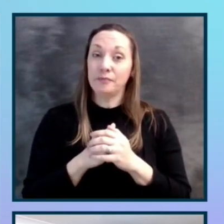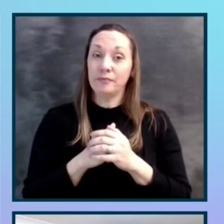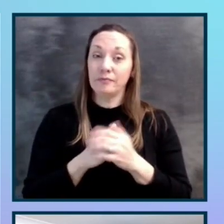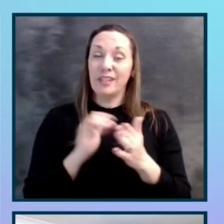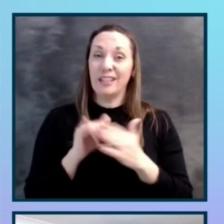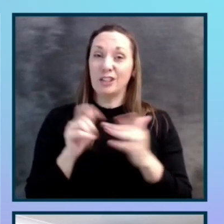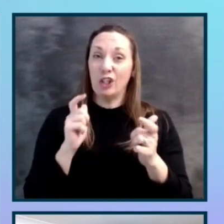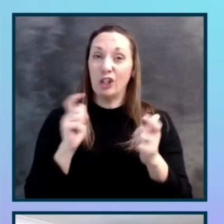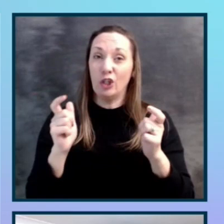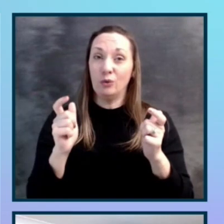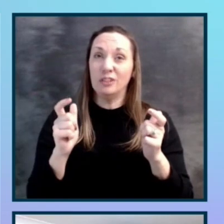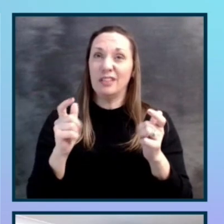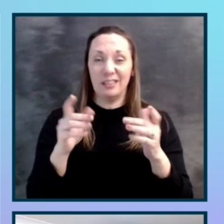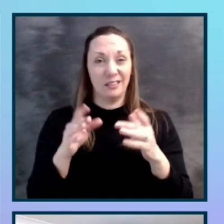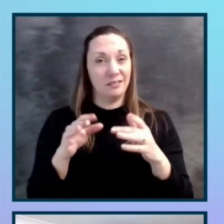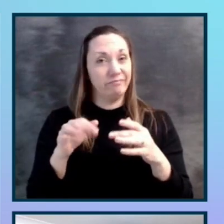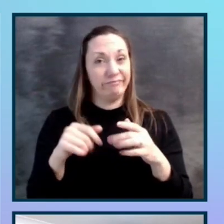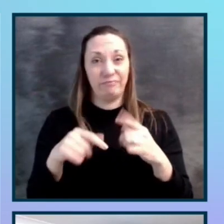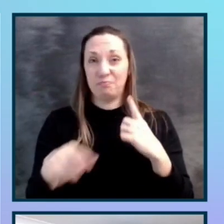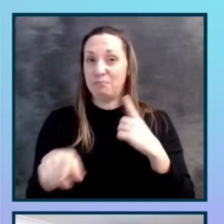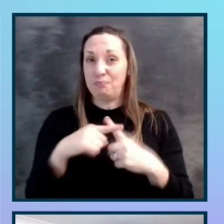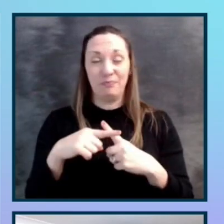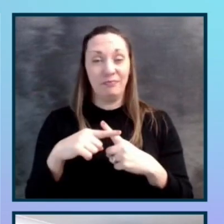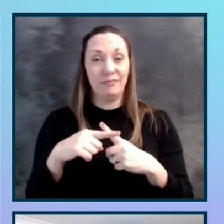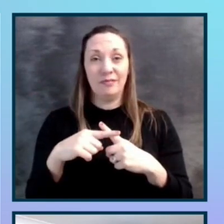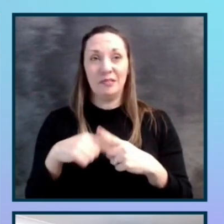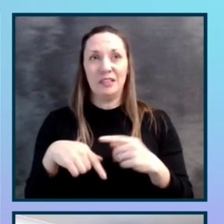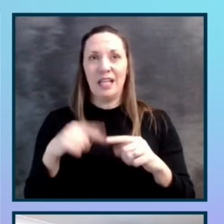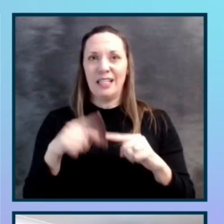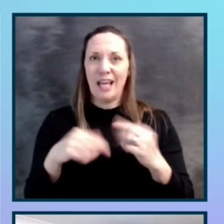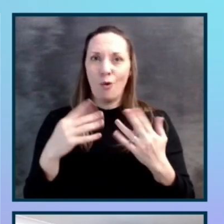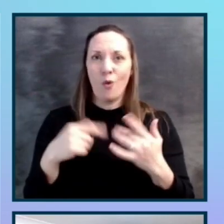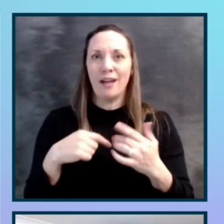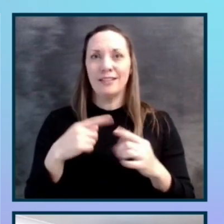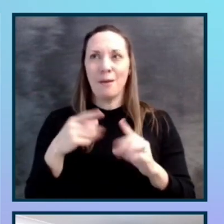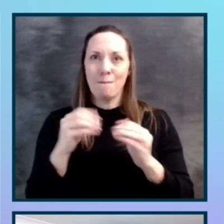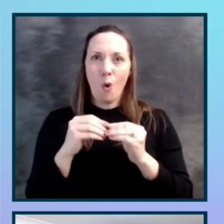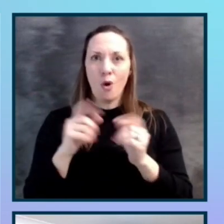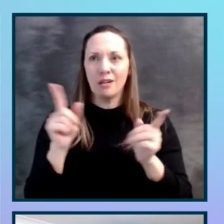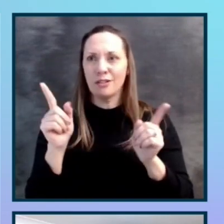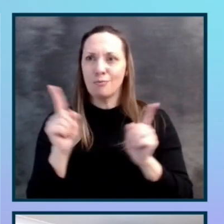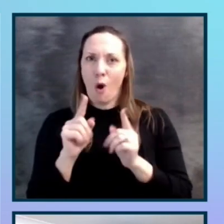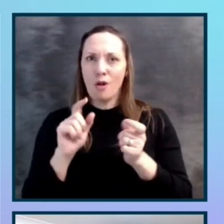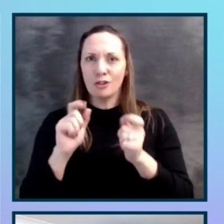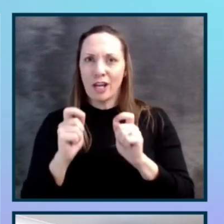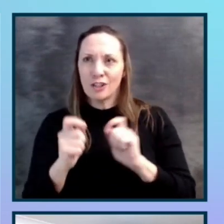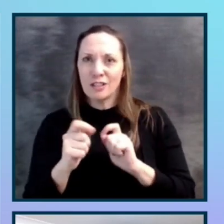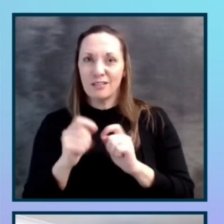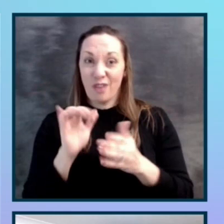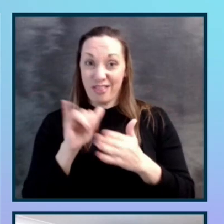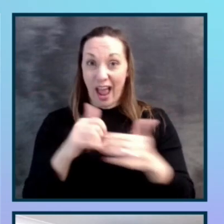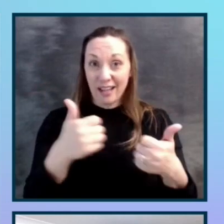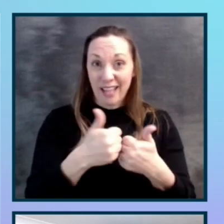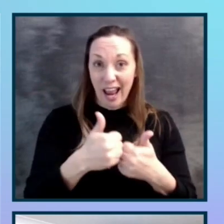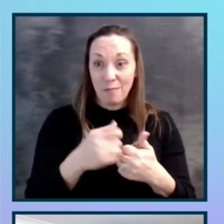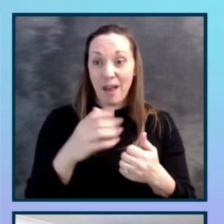And I can't wait to see where those kinds of small changes get other games as well as Sea of Thieves. But now onto you know,